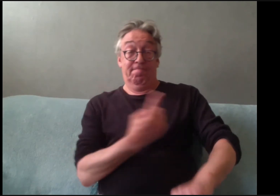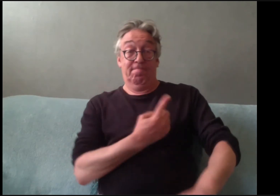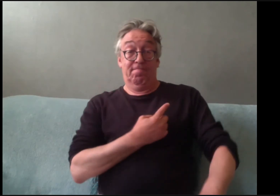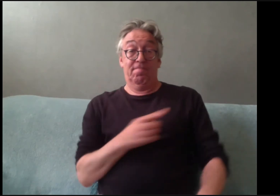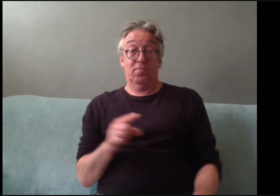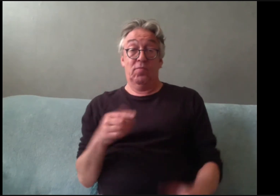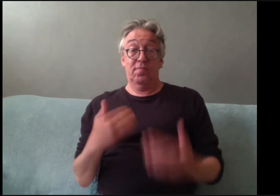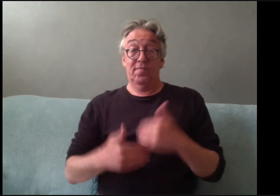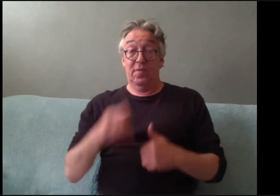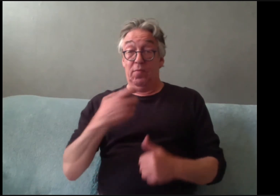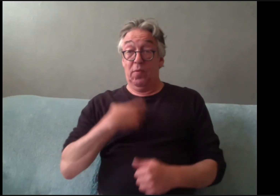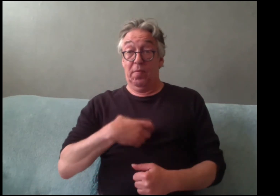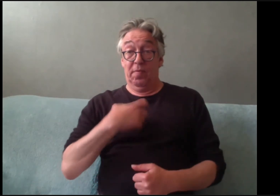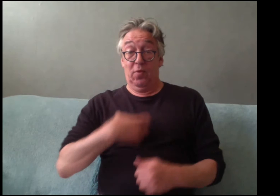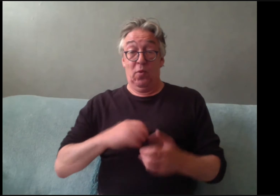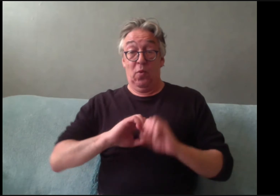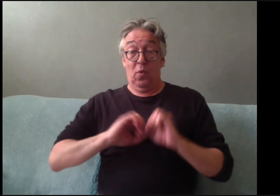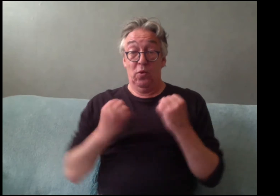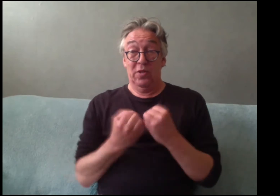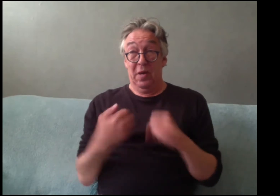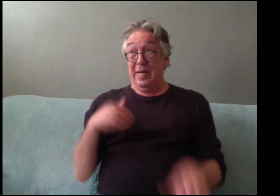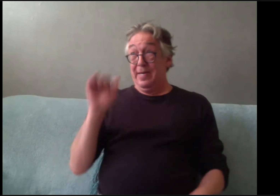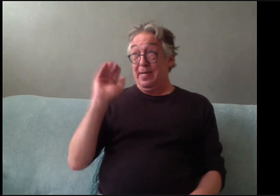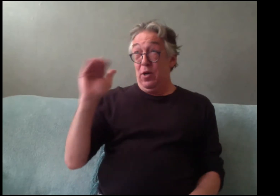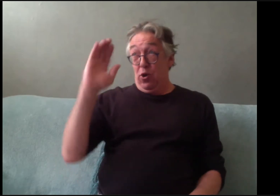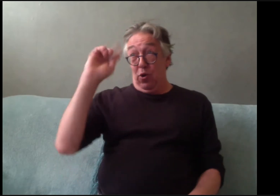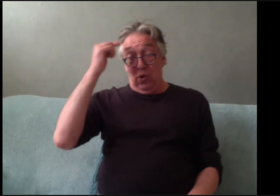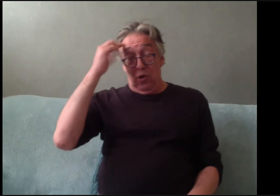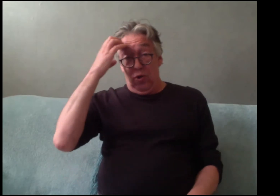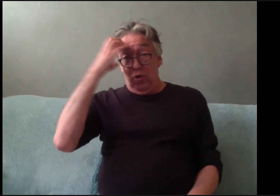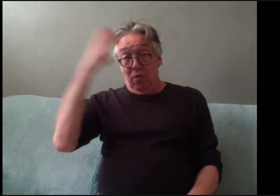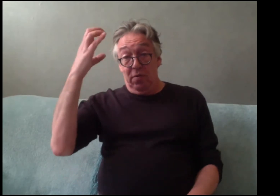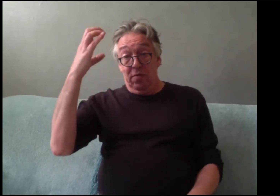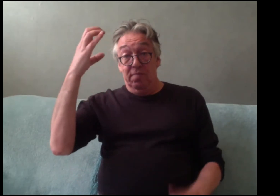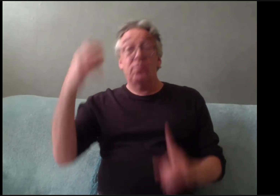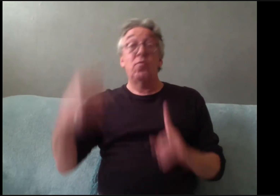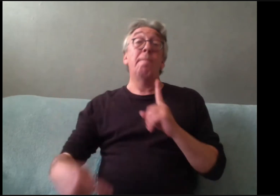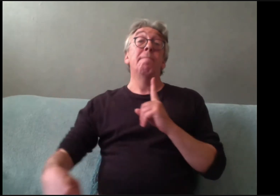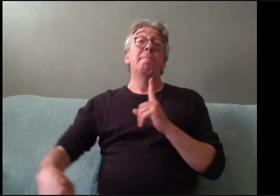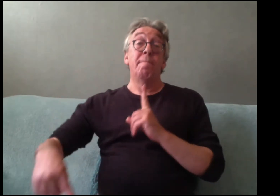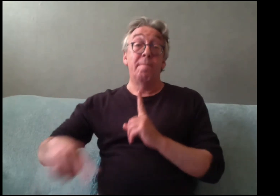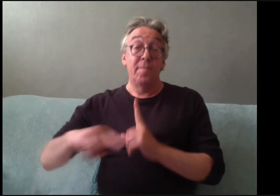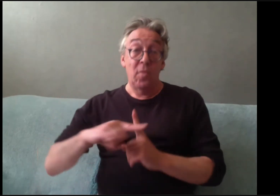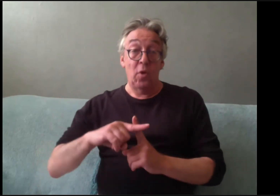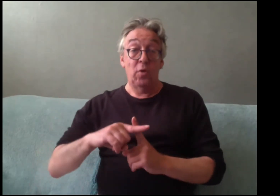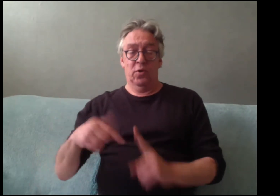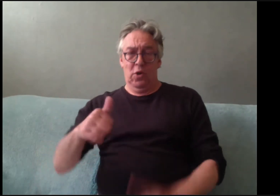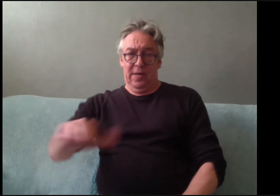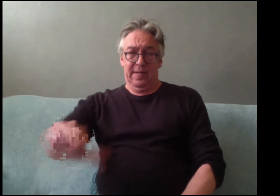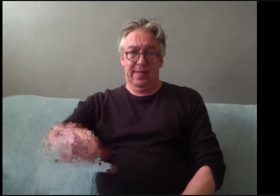they've also taken immediately actions and initiatives notably in three areas.